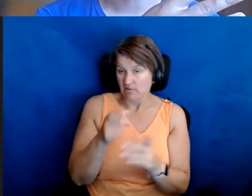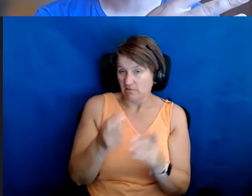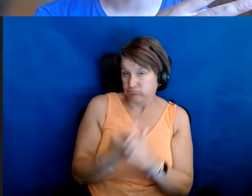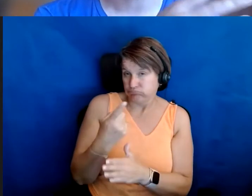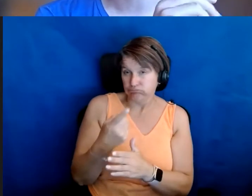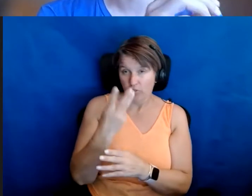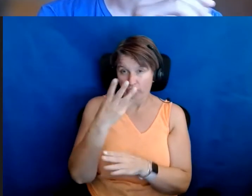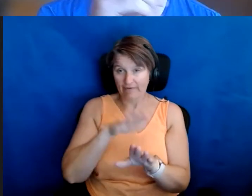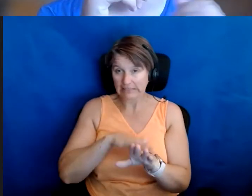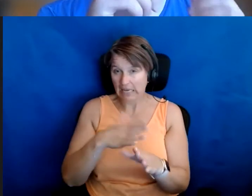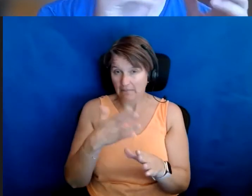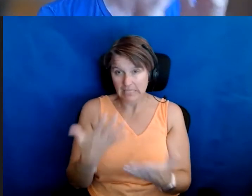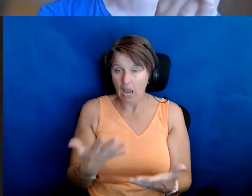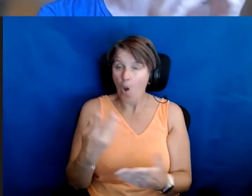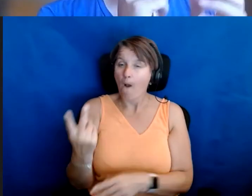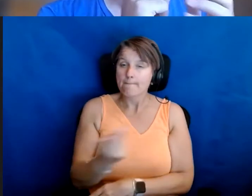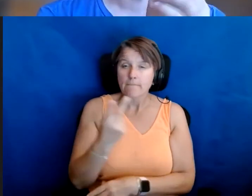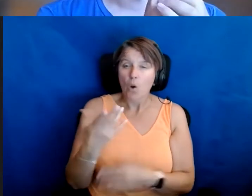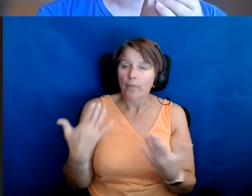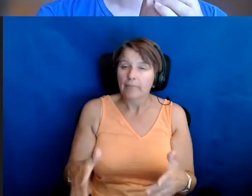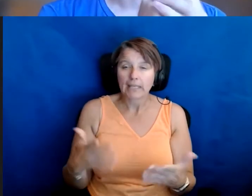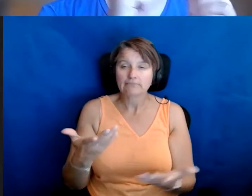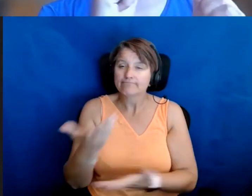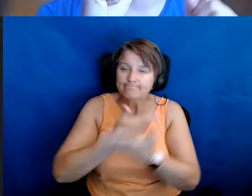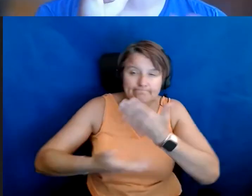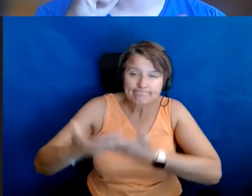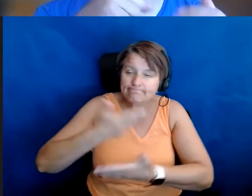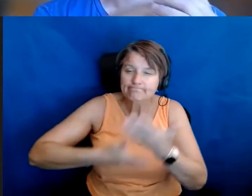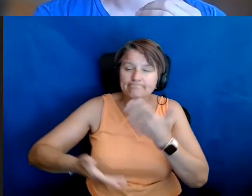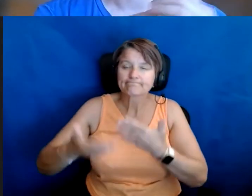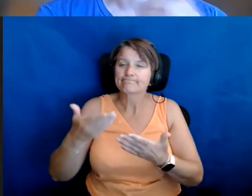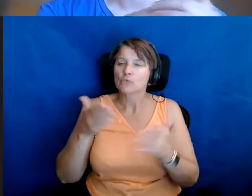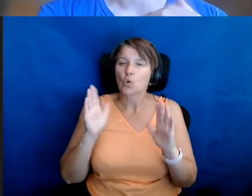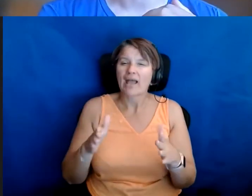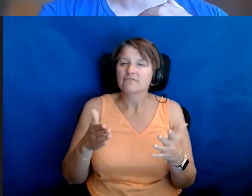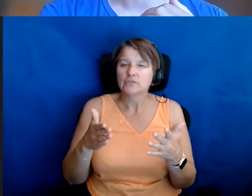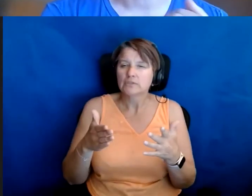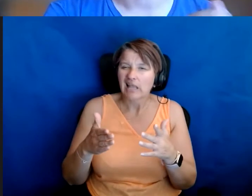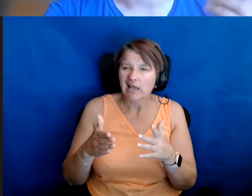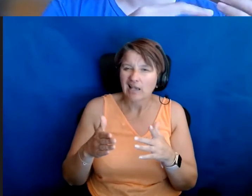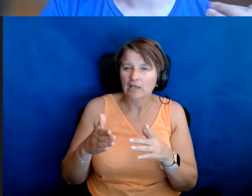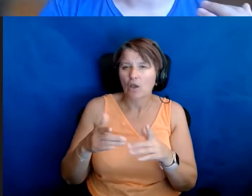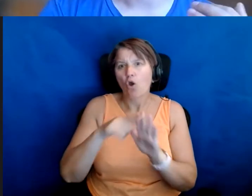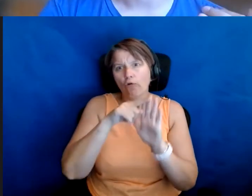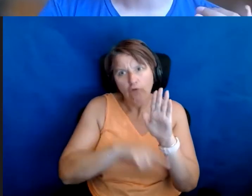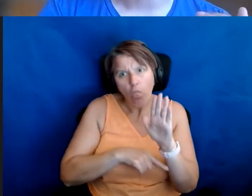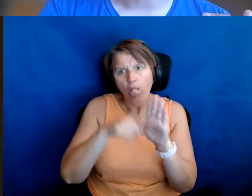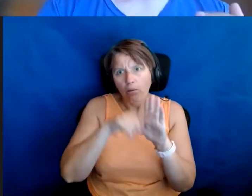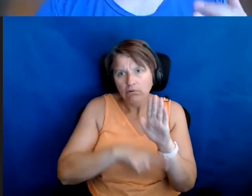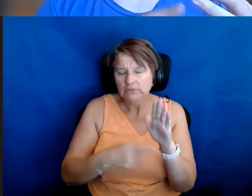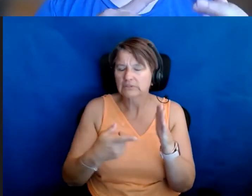now that you both talked about this, like the that you have to come up against these really hard walls; you've used language like breaking down doors,